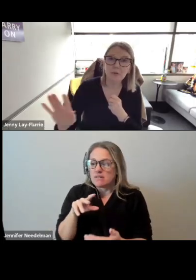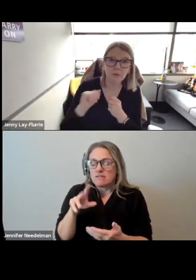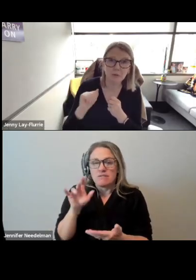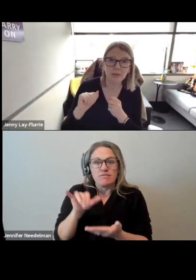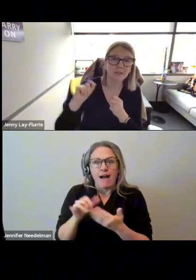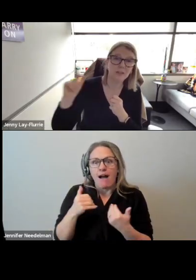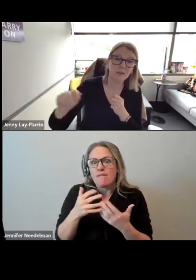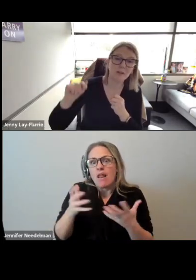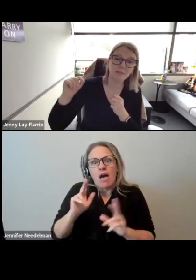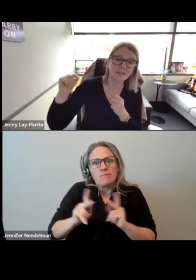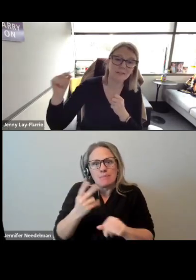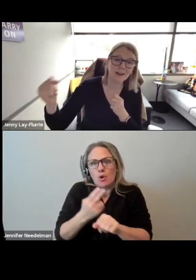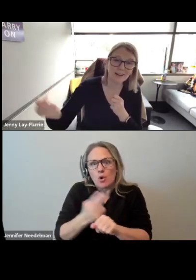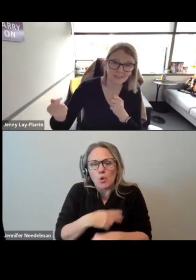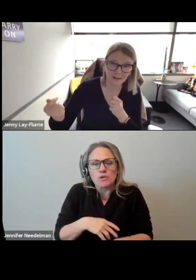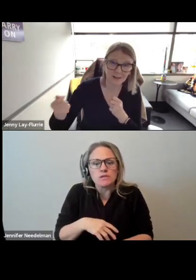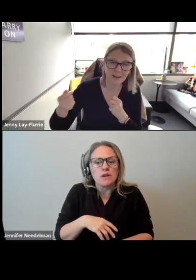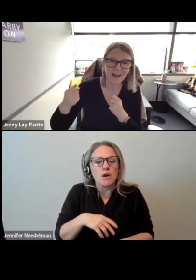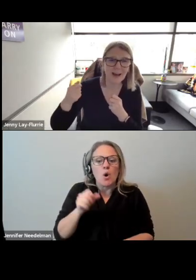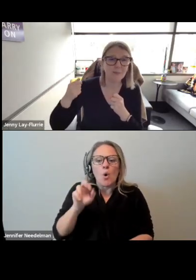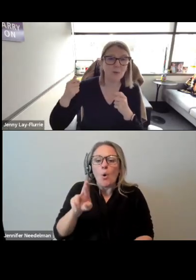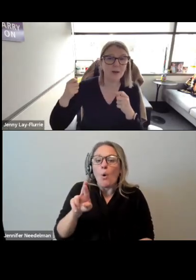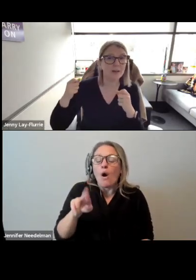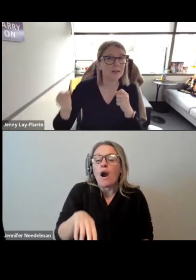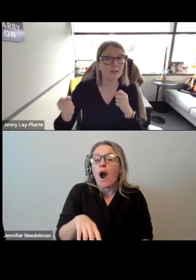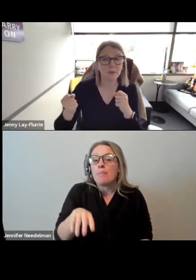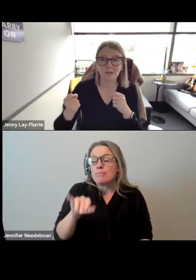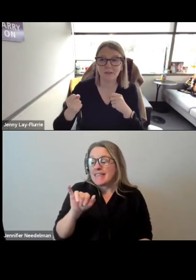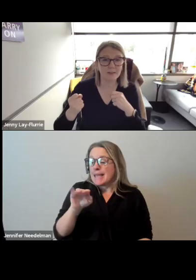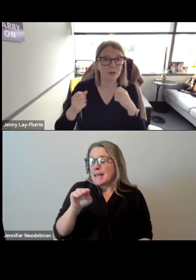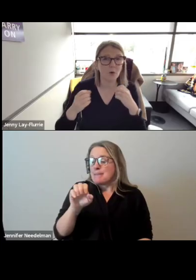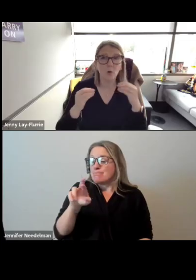immersive reader designed for dyslexia. And, if you have a kid with dyslexia